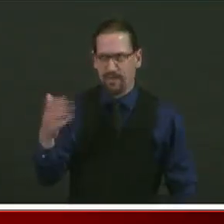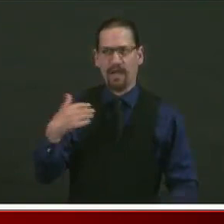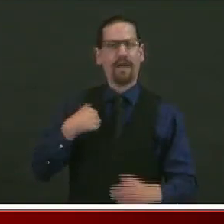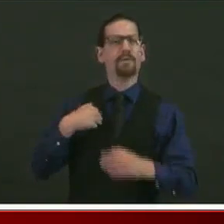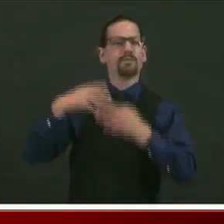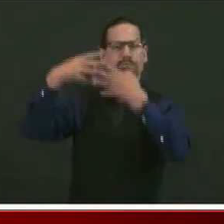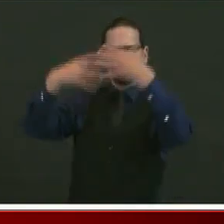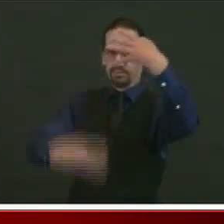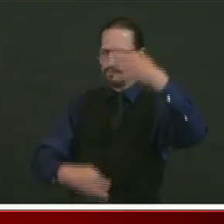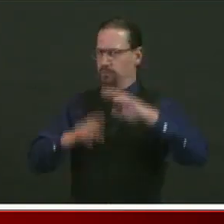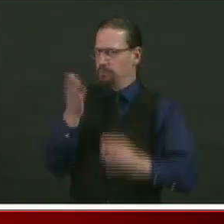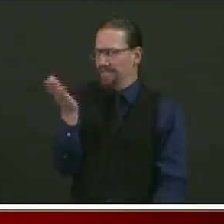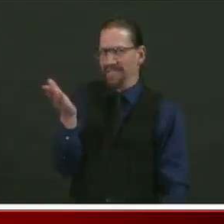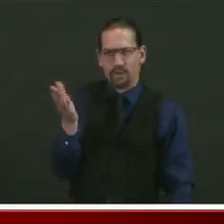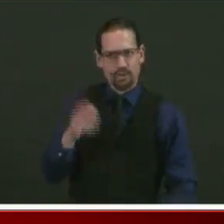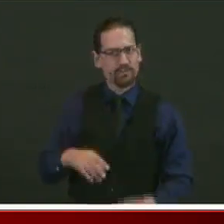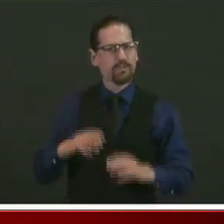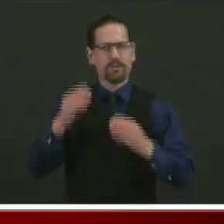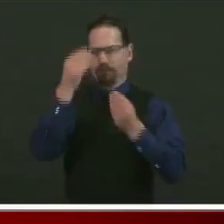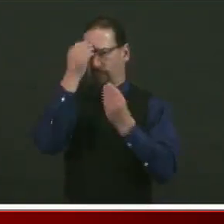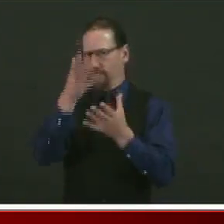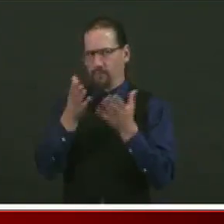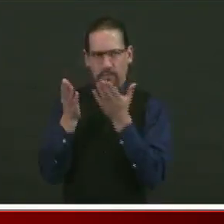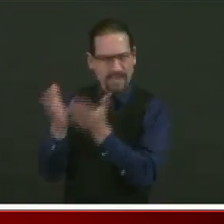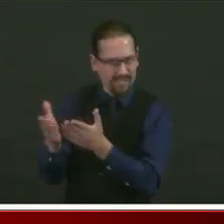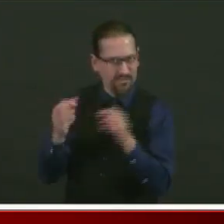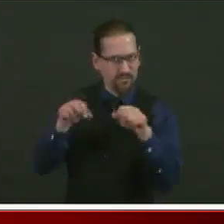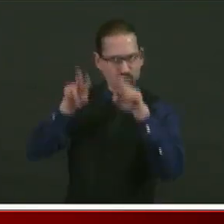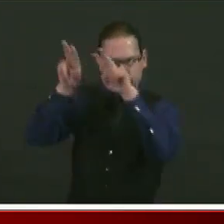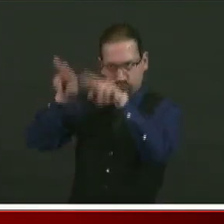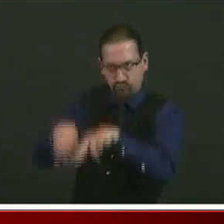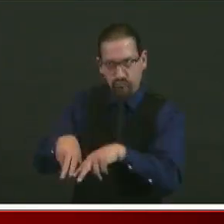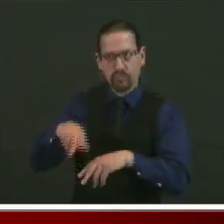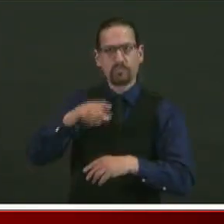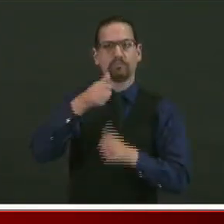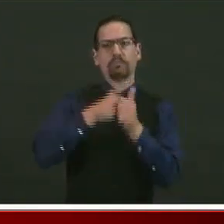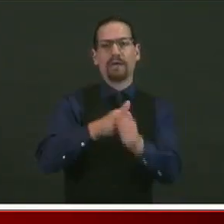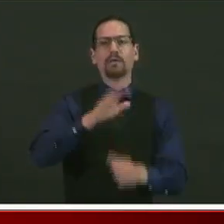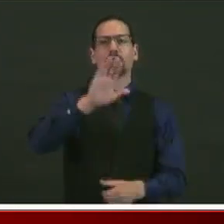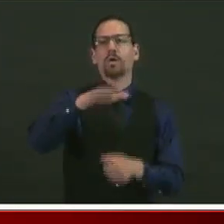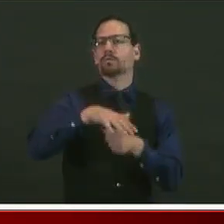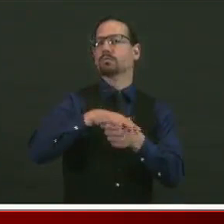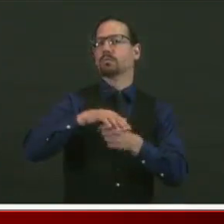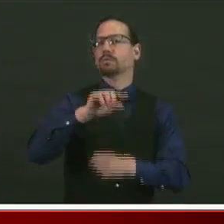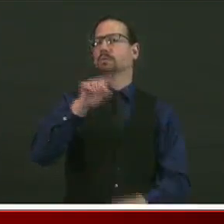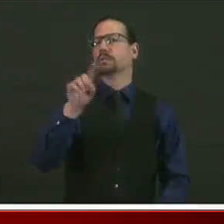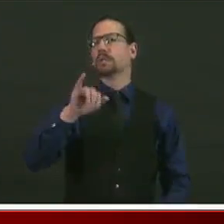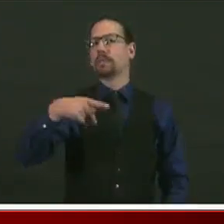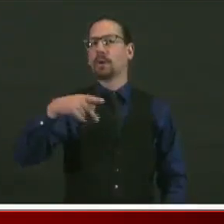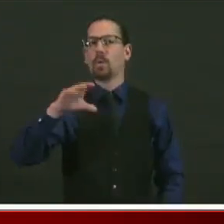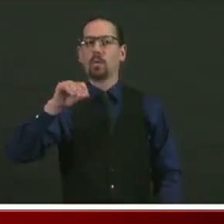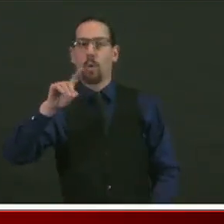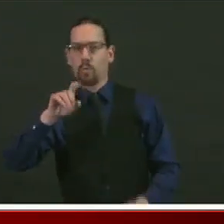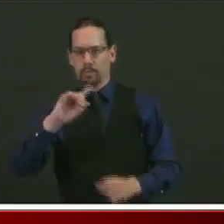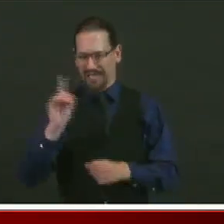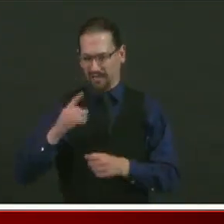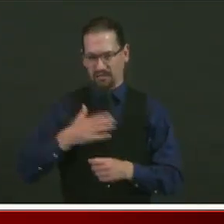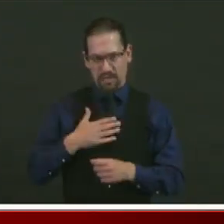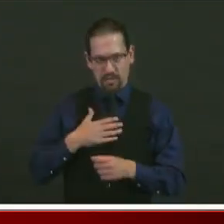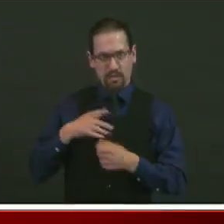BANNER, THEN THERE IS A LINK ON THE SIDE THAT SAYS TESTING LOCATOR FOR THE PUBLIC. THEN YOU JUST CLICK THAT AND THERE YOU GO. YOU PUT IN YOUR ZIP CODE, AND IT